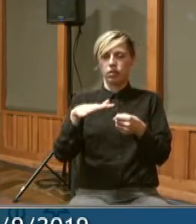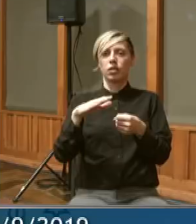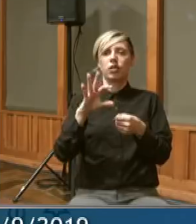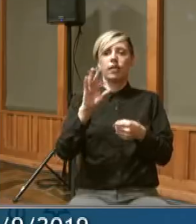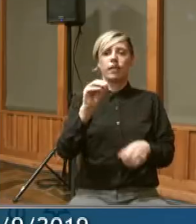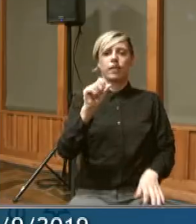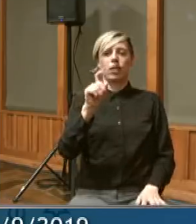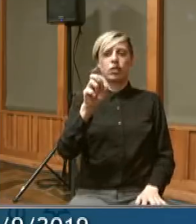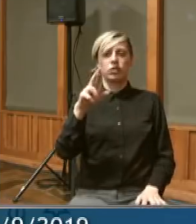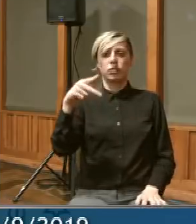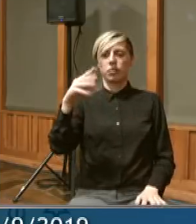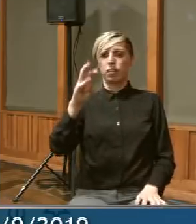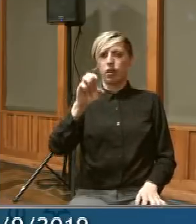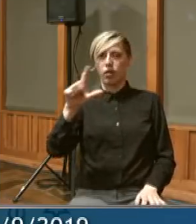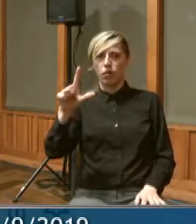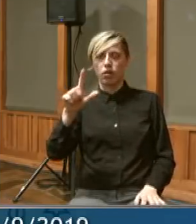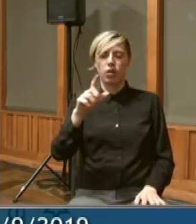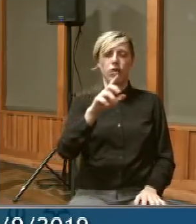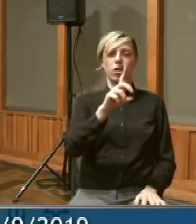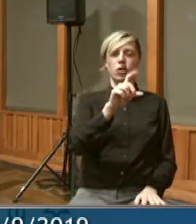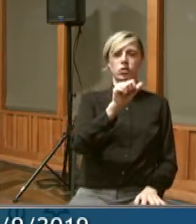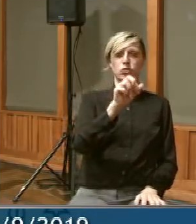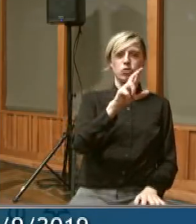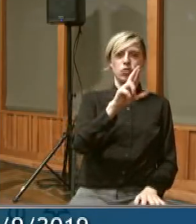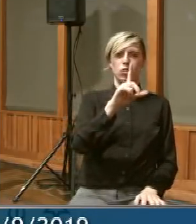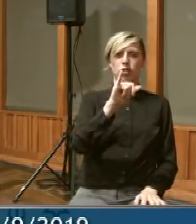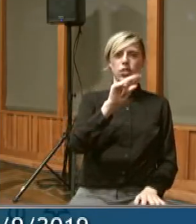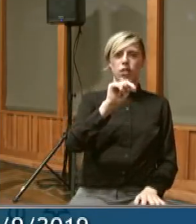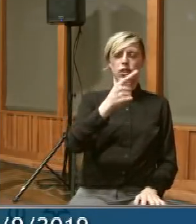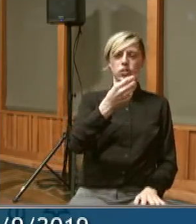OF OUR NEIGHBORHOOD BUT THE ENTIRE WHAT I WOULD CALL